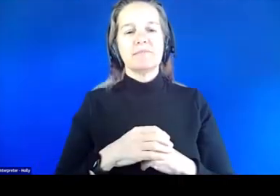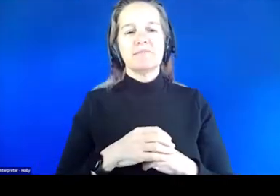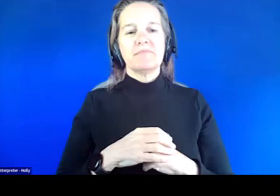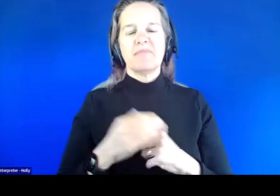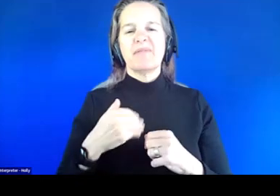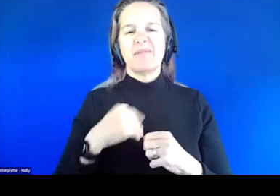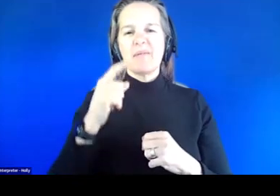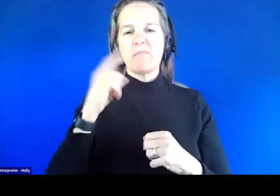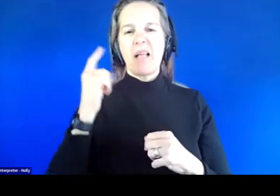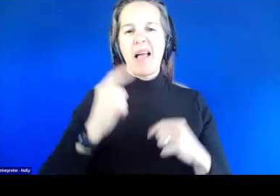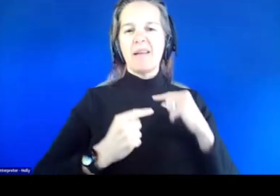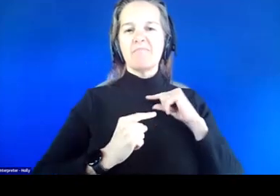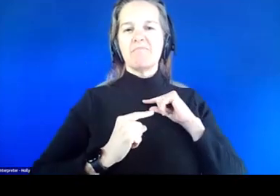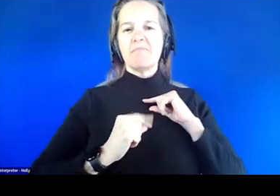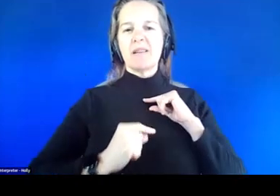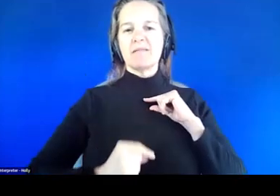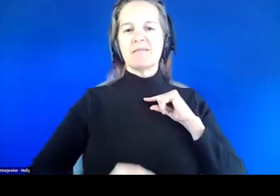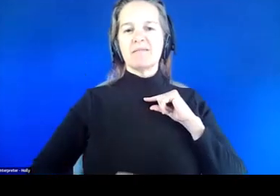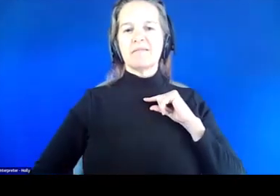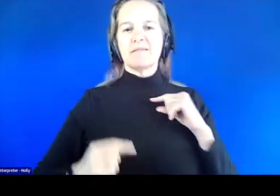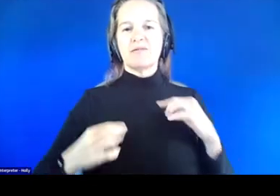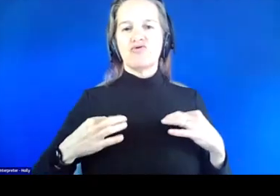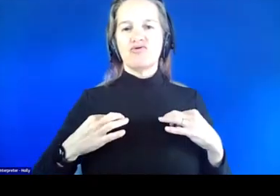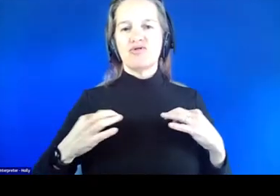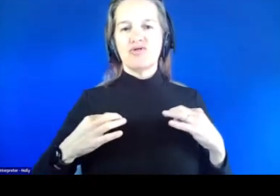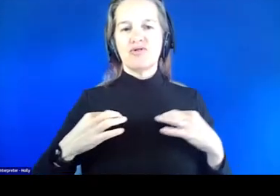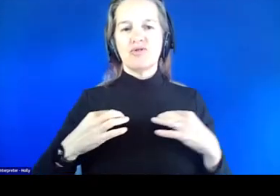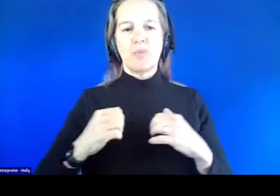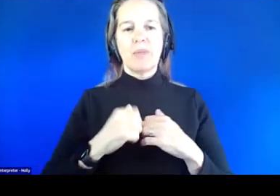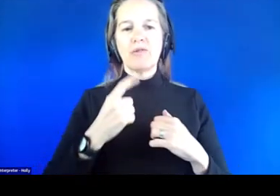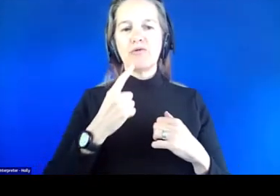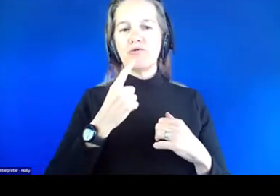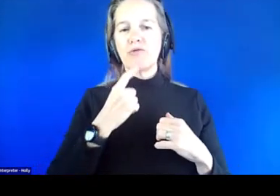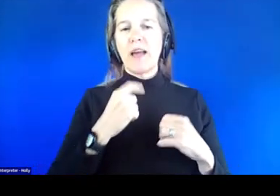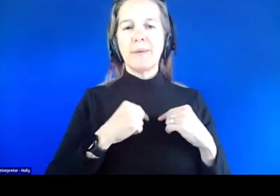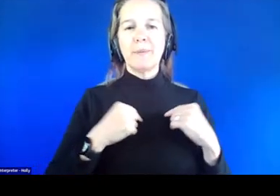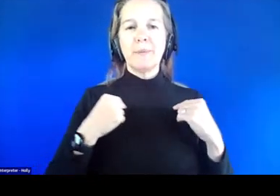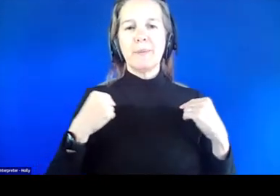button down shirt with red detailing. And I work